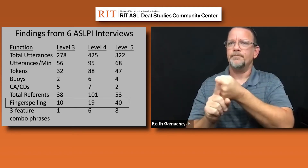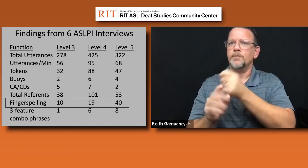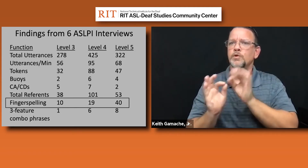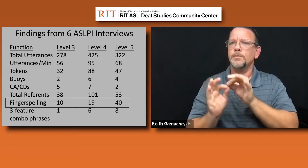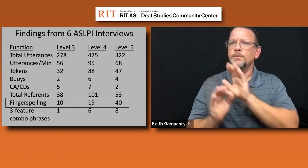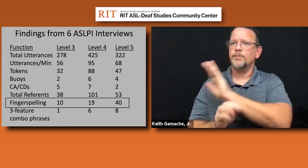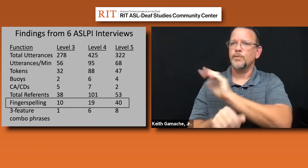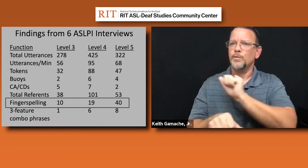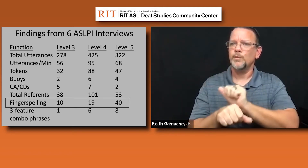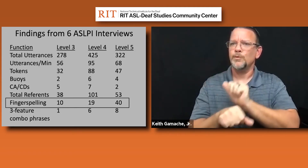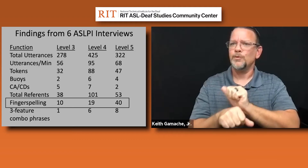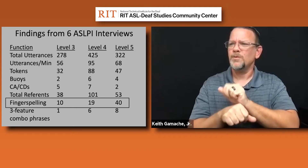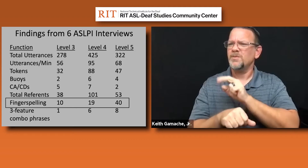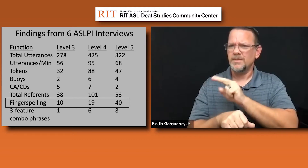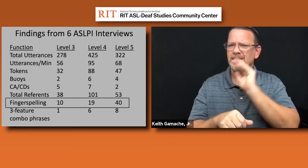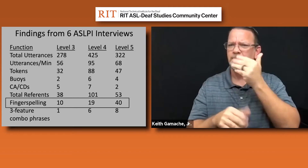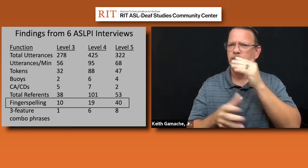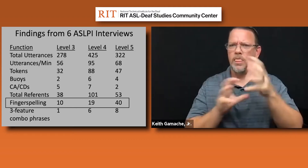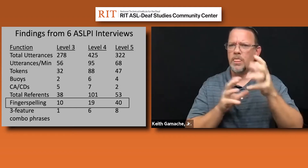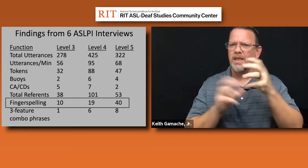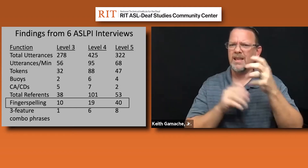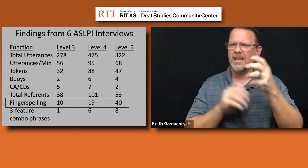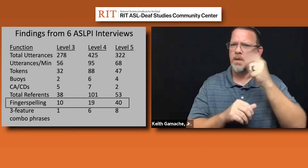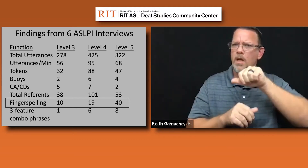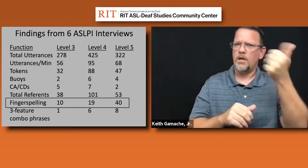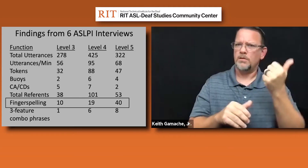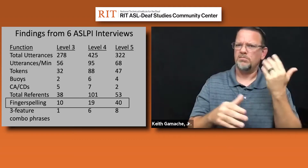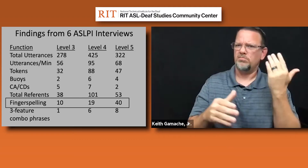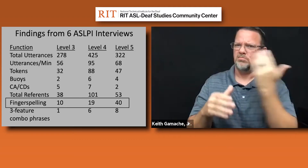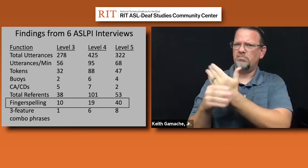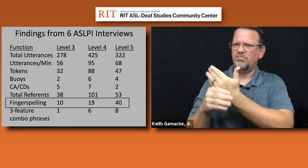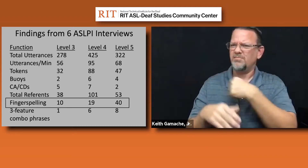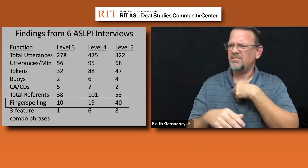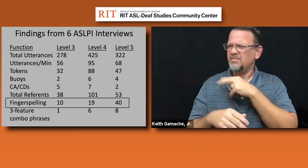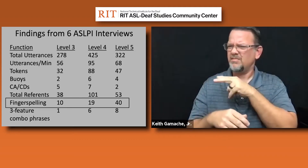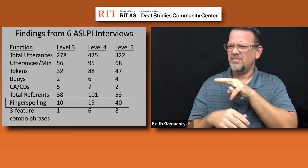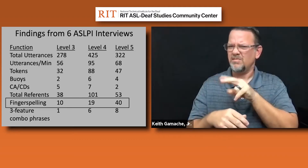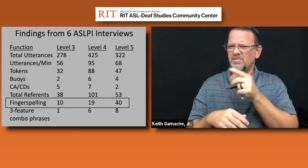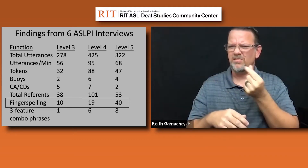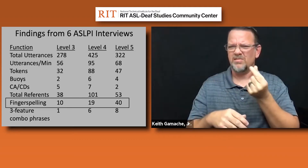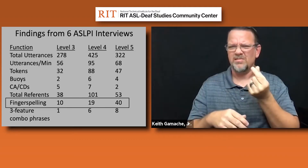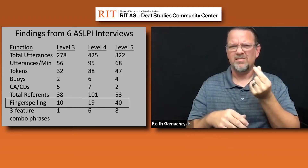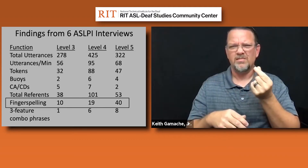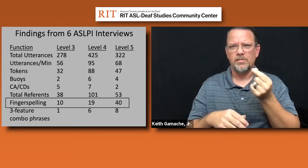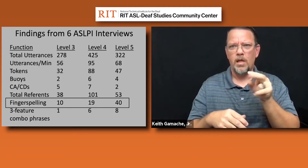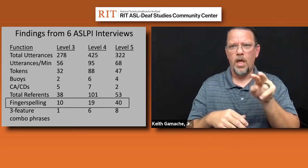the interpreting process. Are there other disruptions that affect the interpreting process?